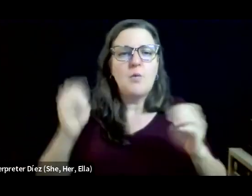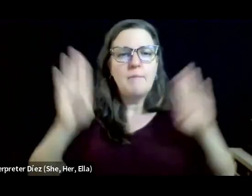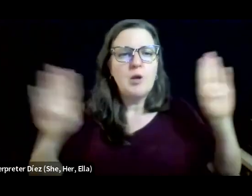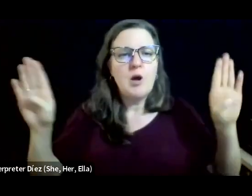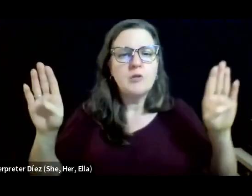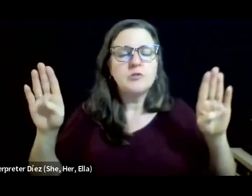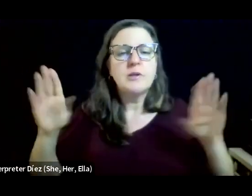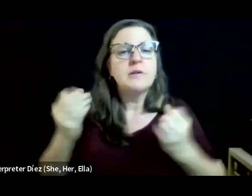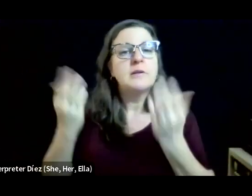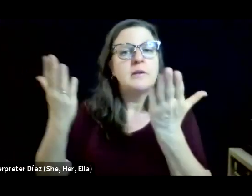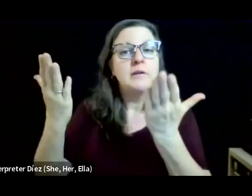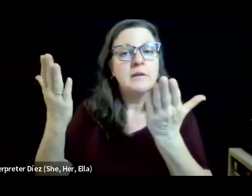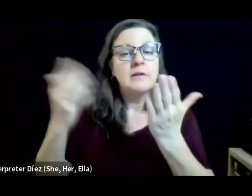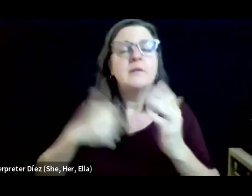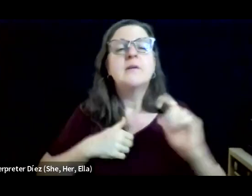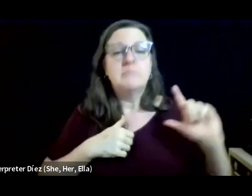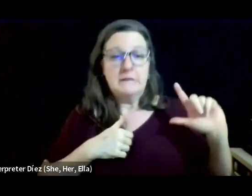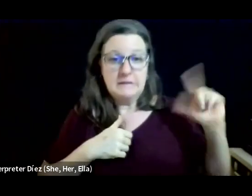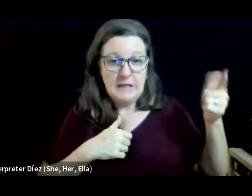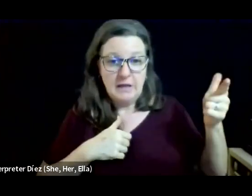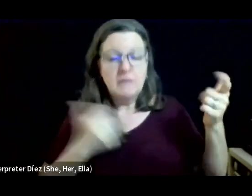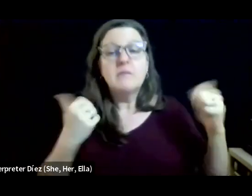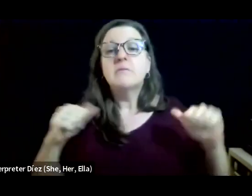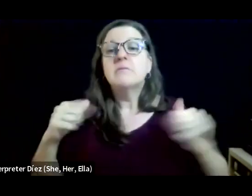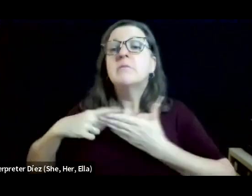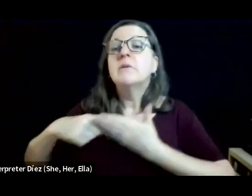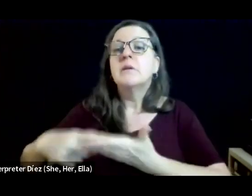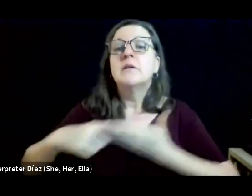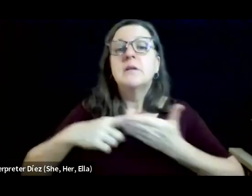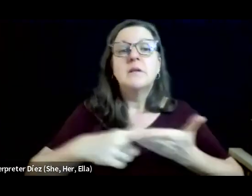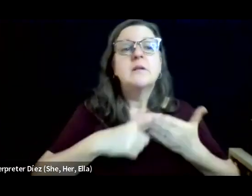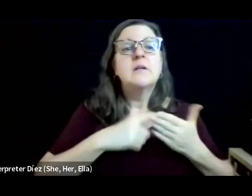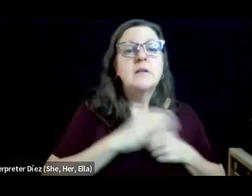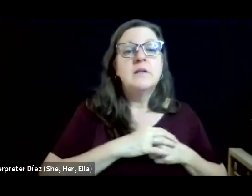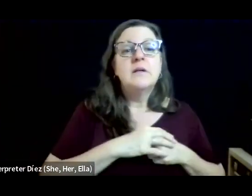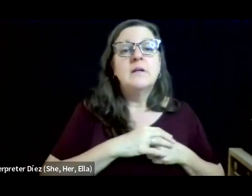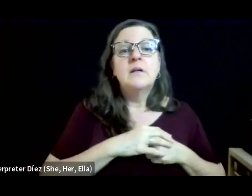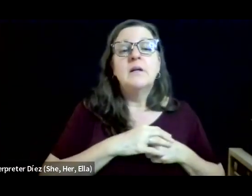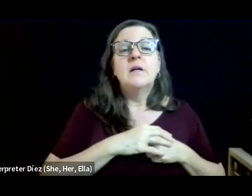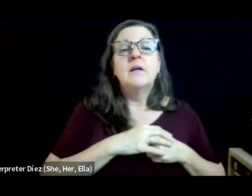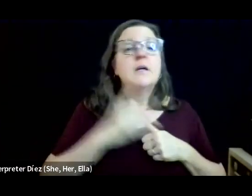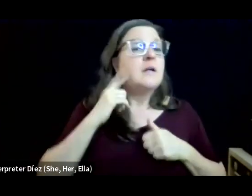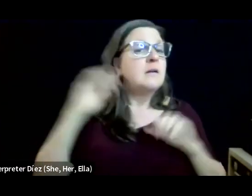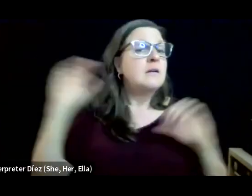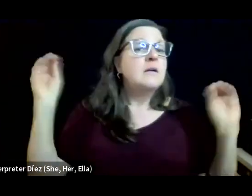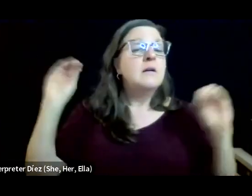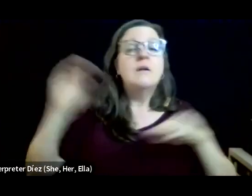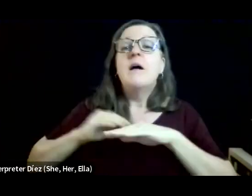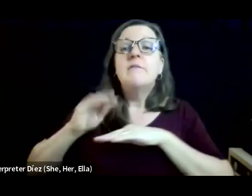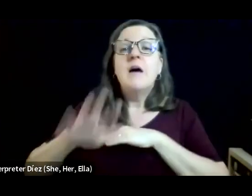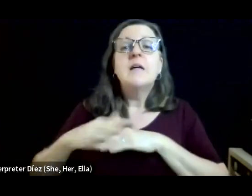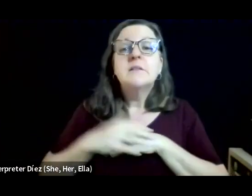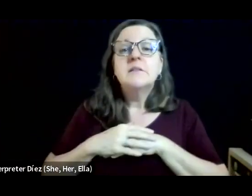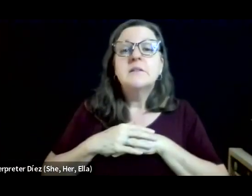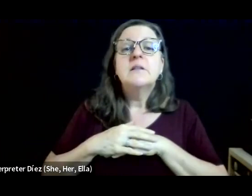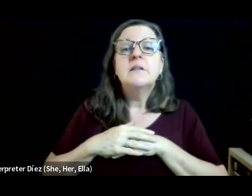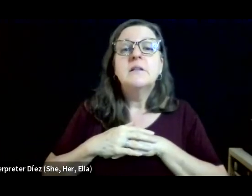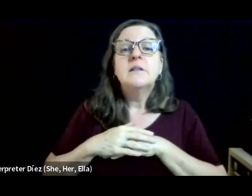Any discussion? Hearing none advice? Approved. [All in favor?]